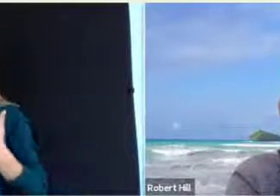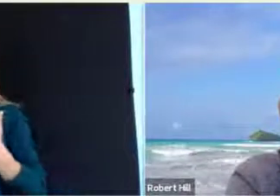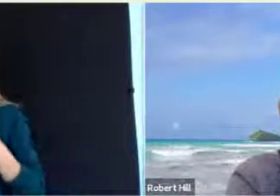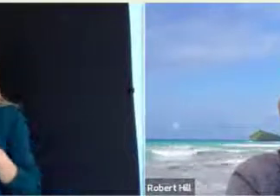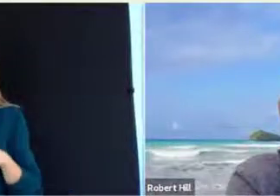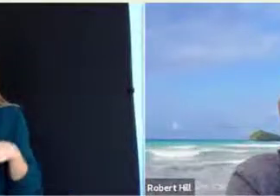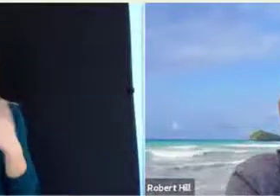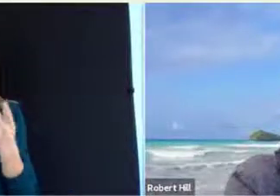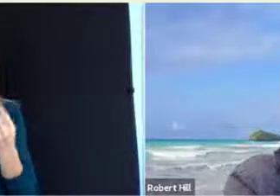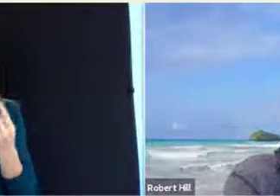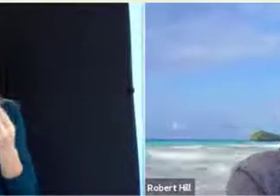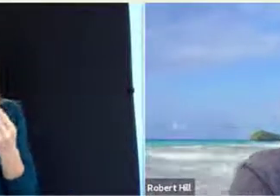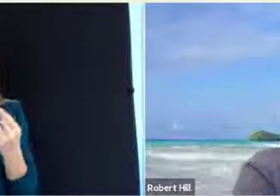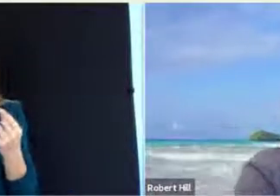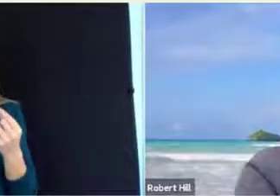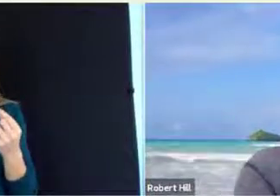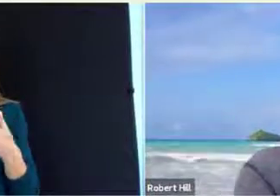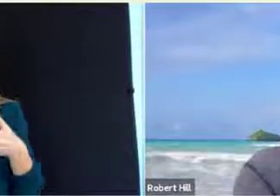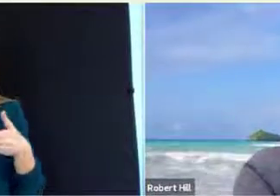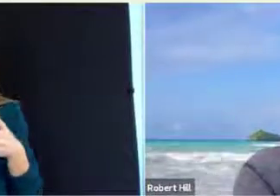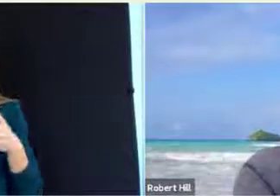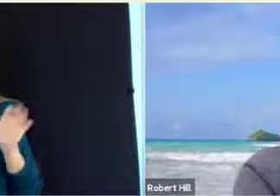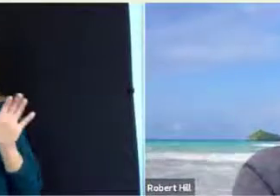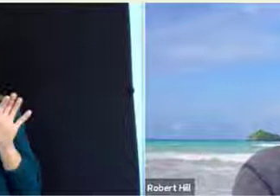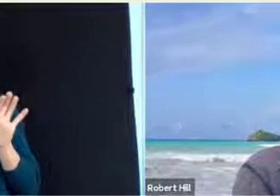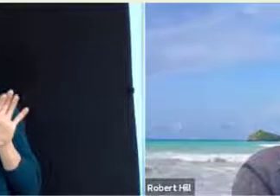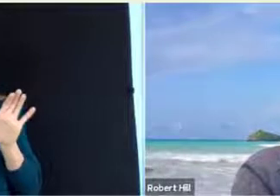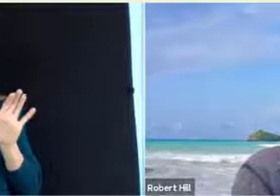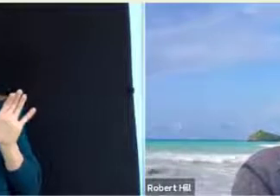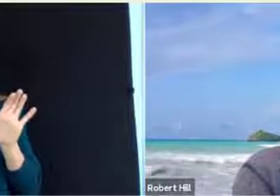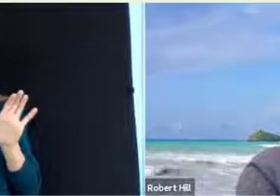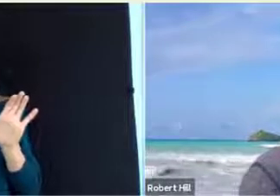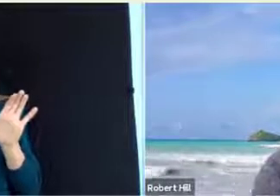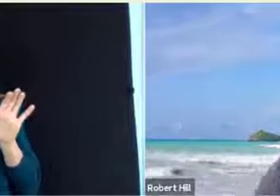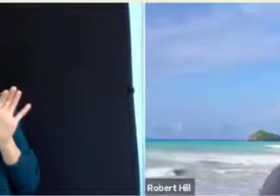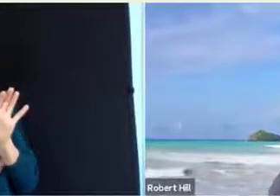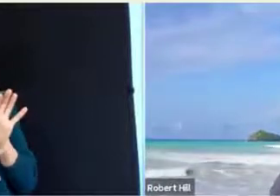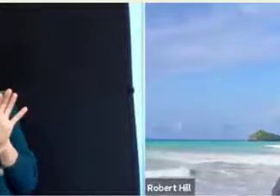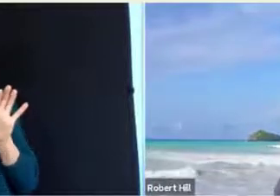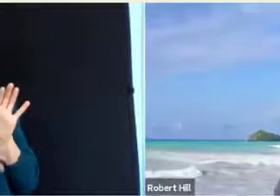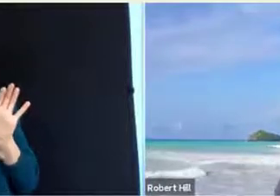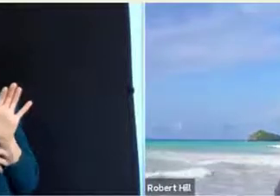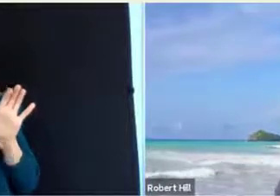that are taken from a baby's heel and placed on a card that is sent to the state's Newborn Screening Lab.